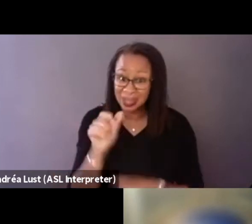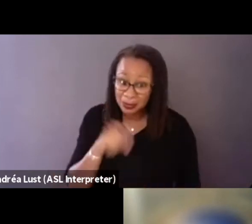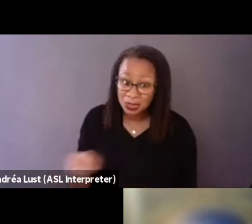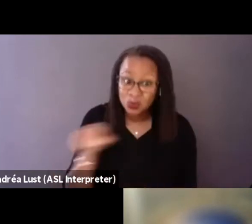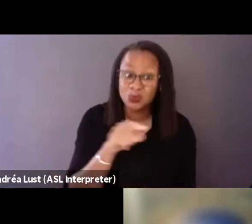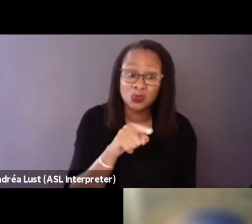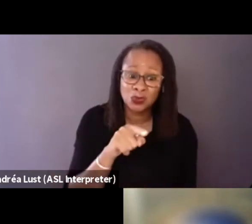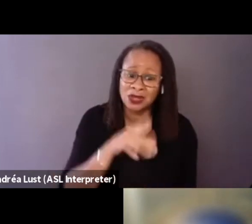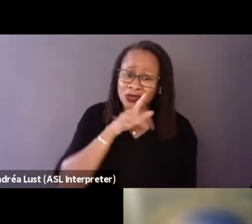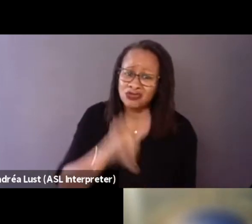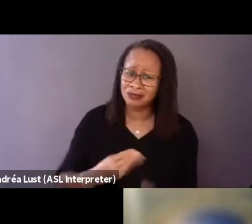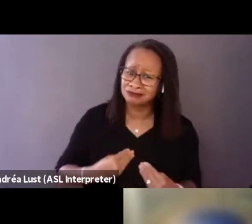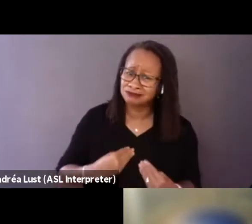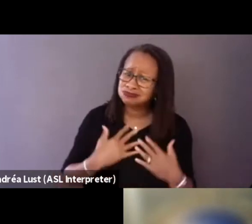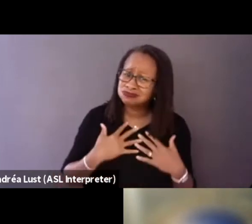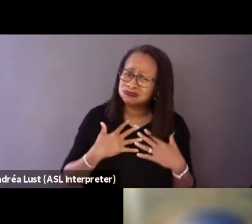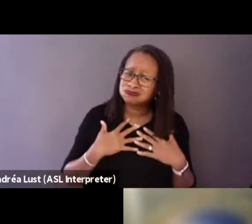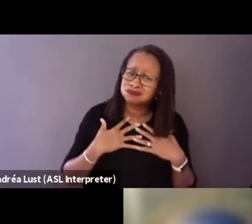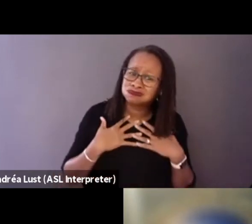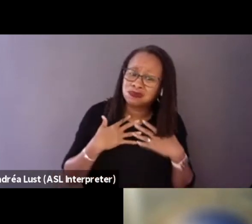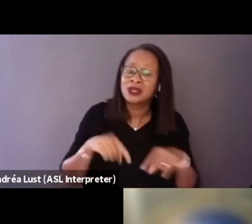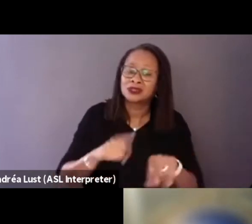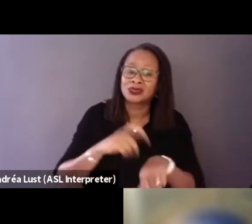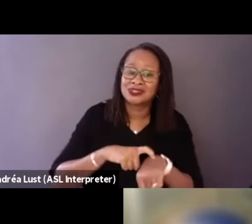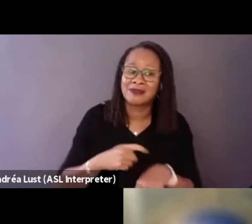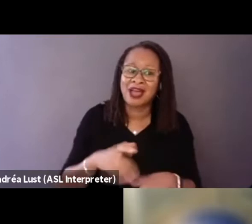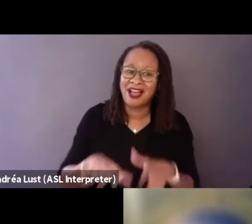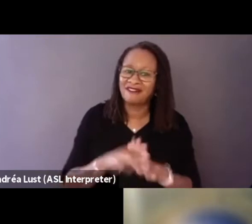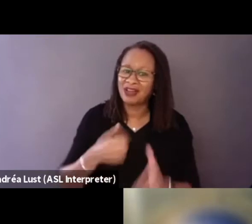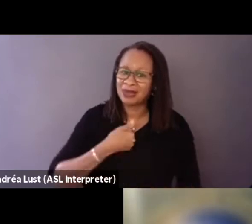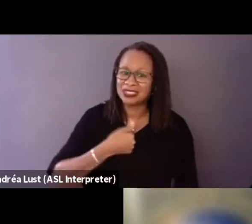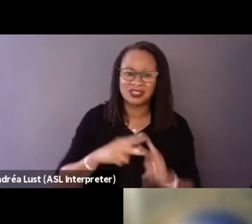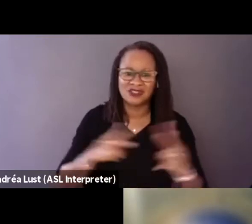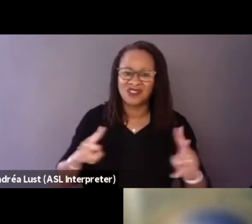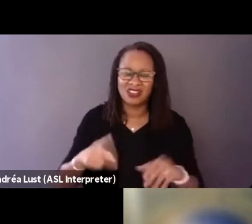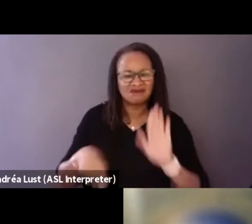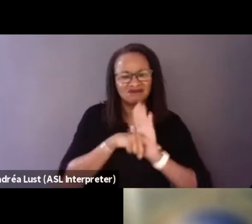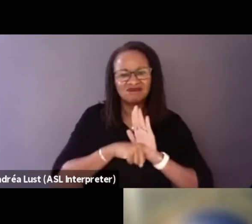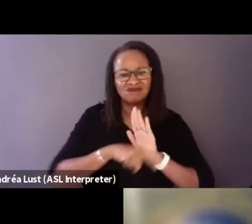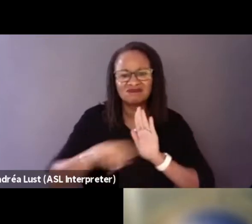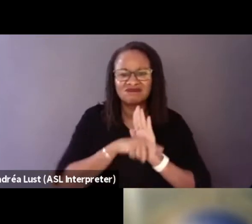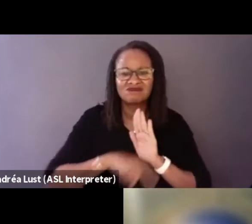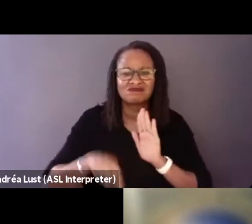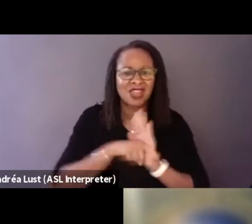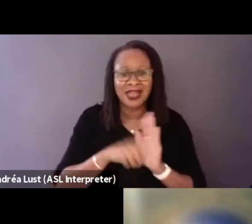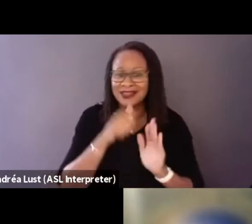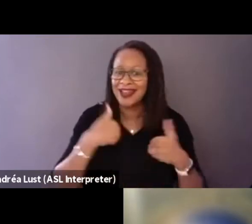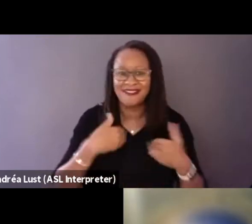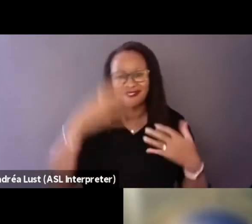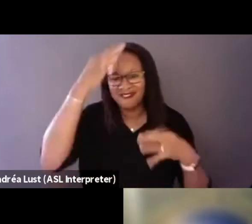really inspired me in a time that I find myself being very cynical sometimes and not having a lot of faith and hope in the future